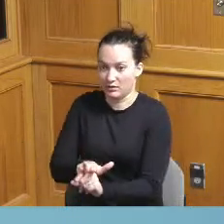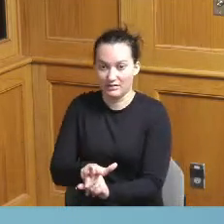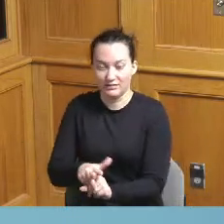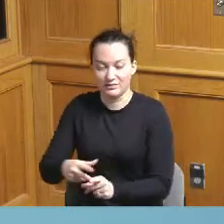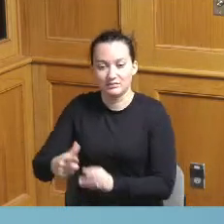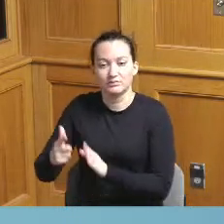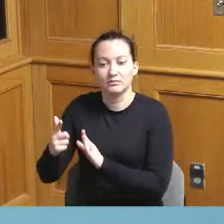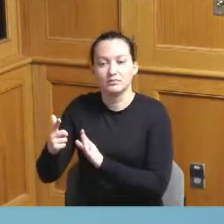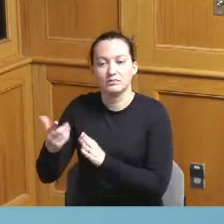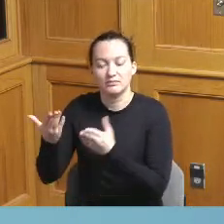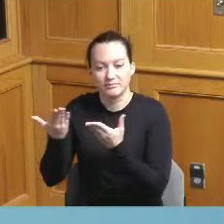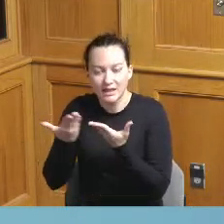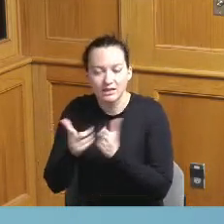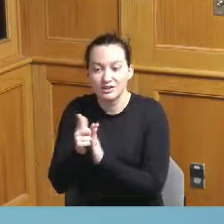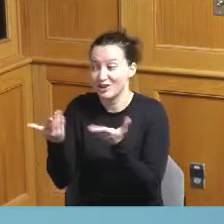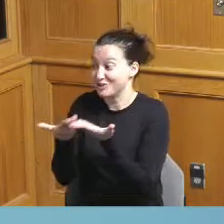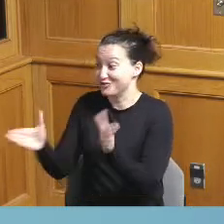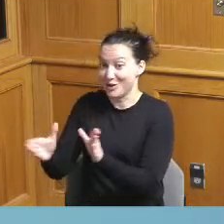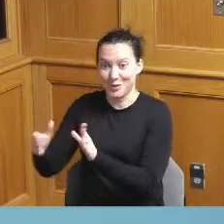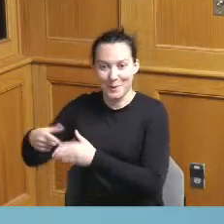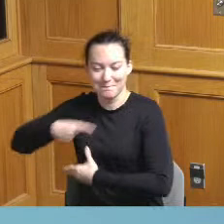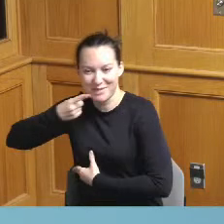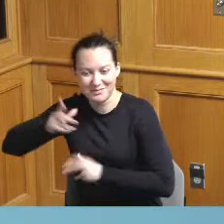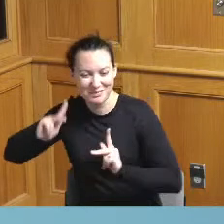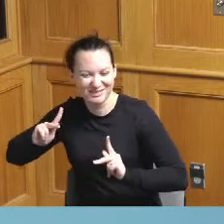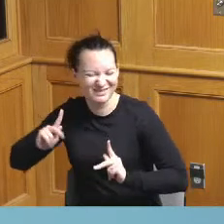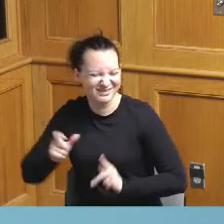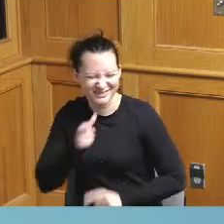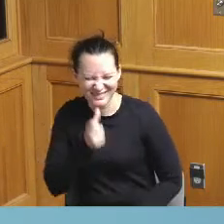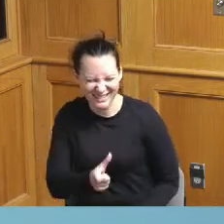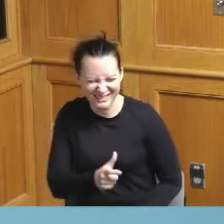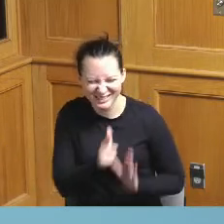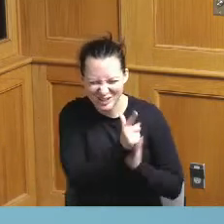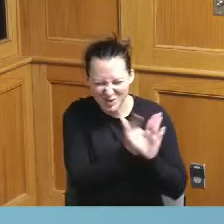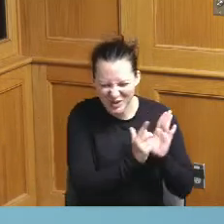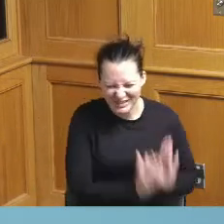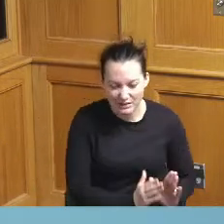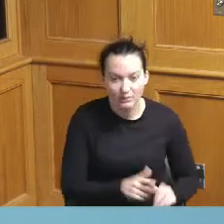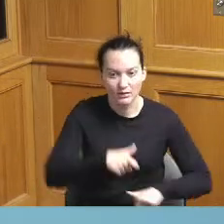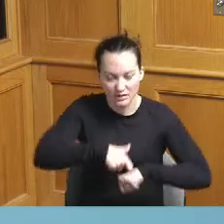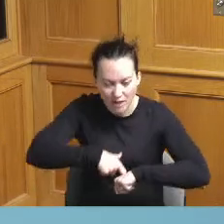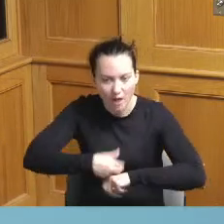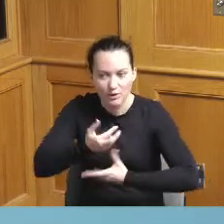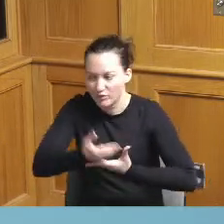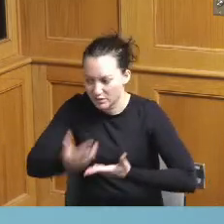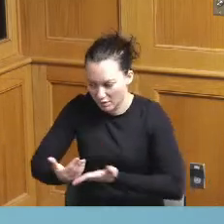by the general public not attorneys these require extensive time and resources provided by the court